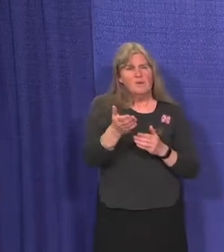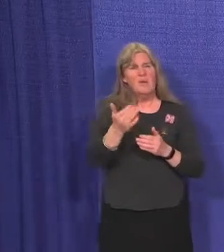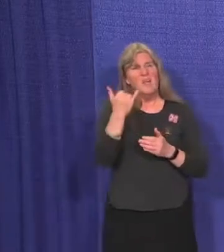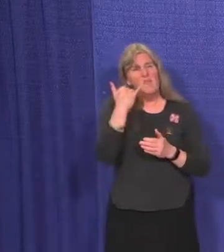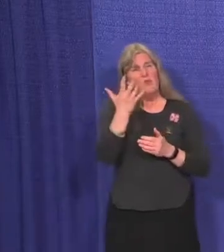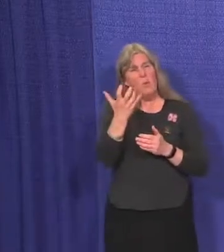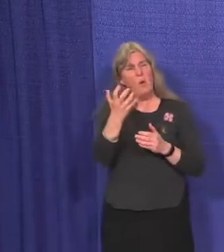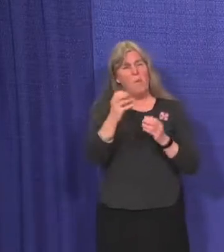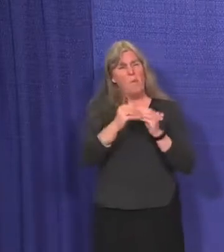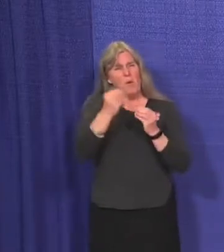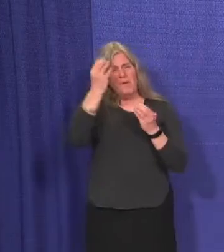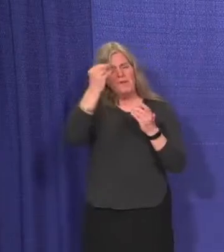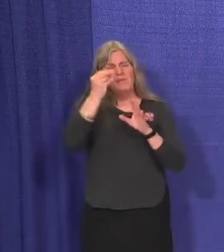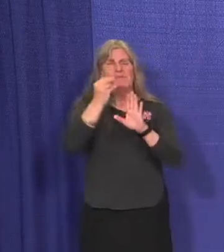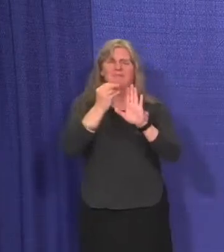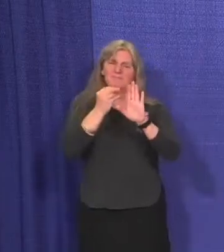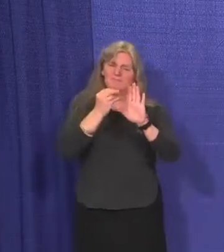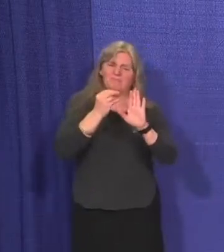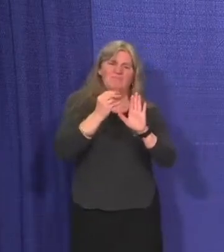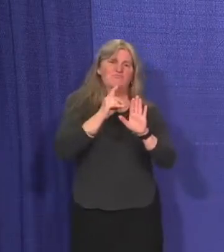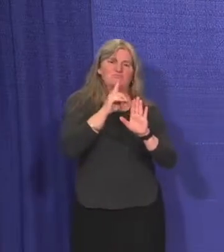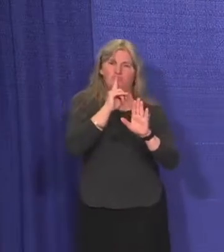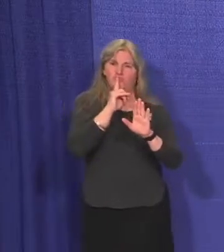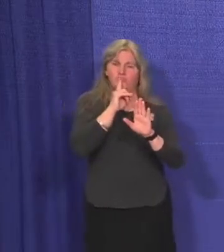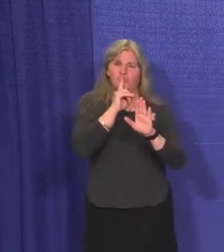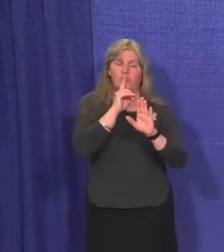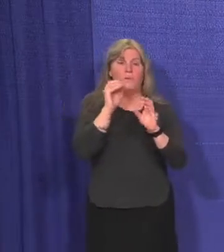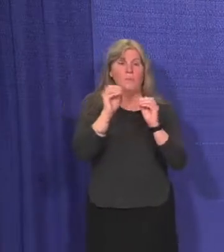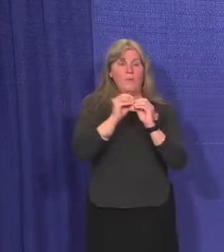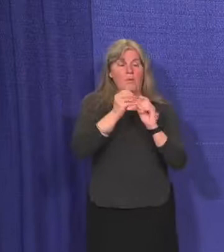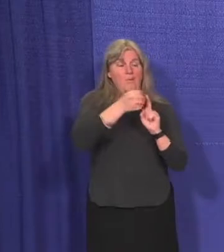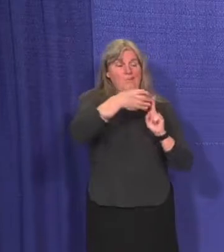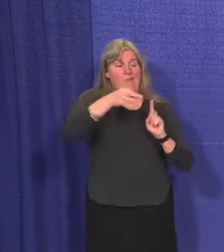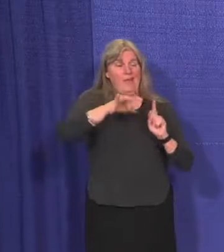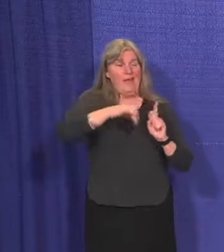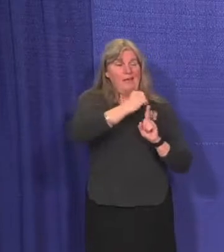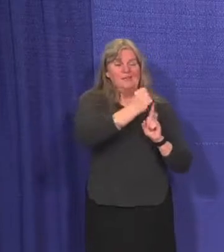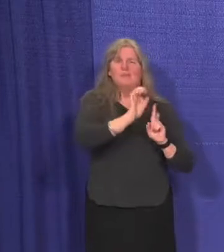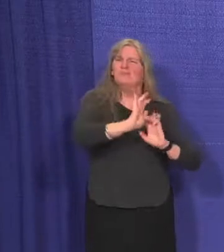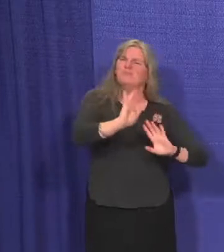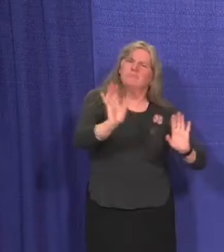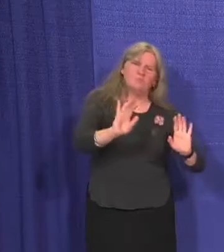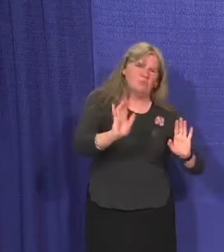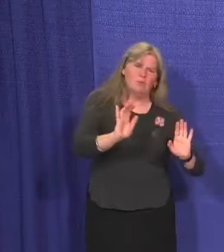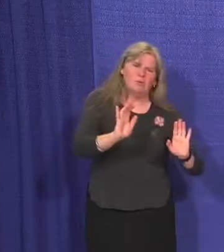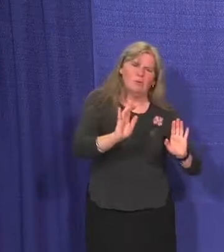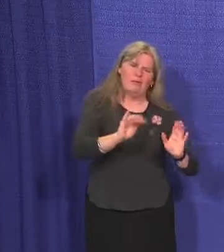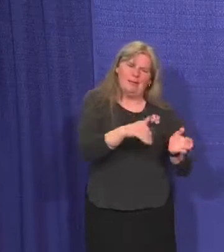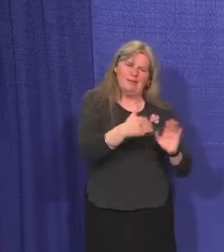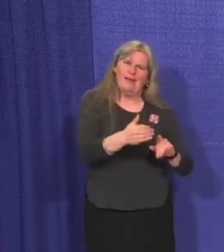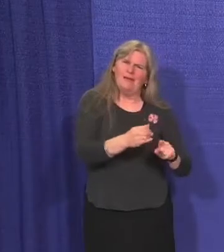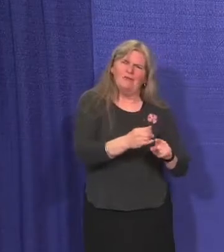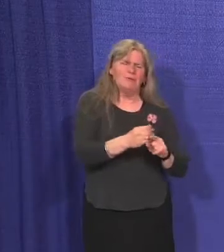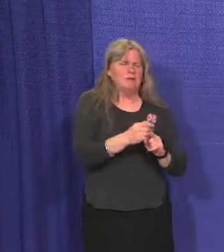individual died with COVID-19 the main cause of death was not COVID-19.